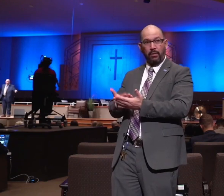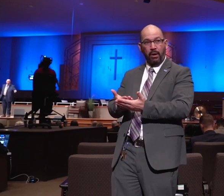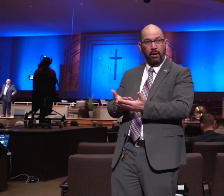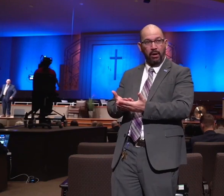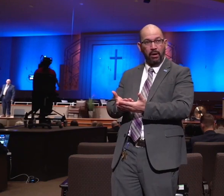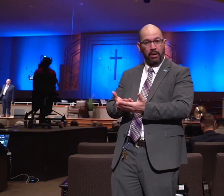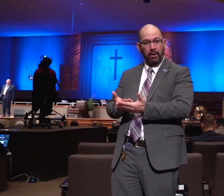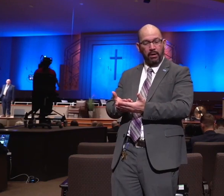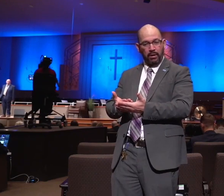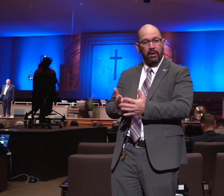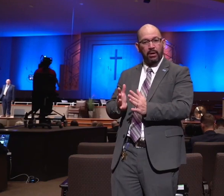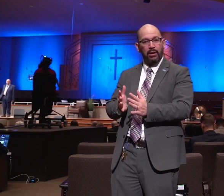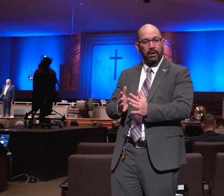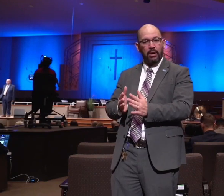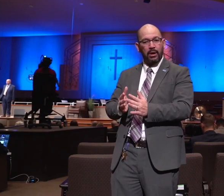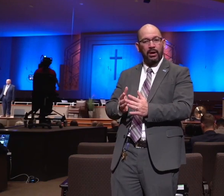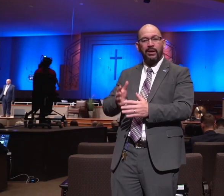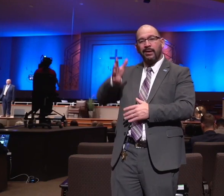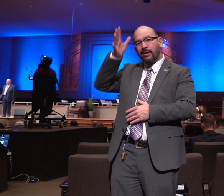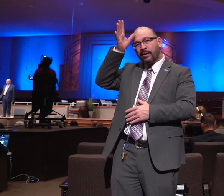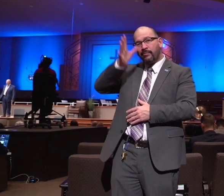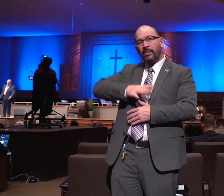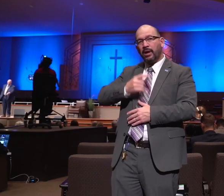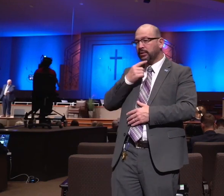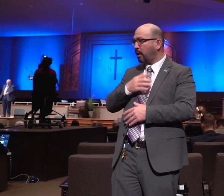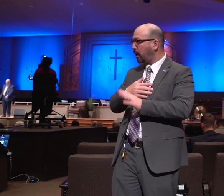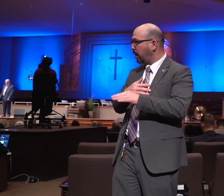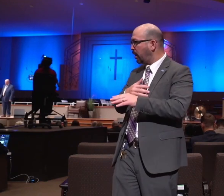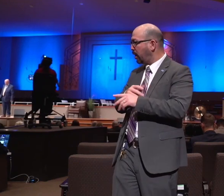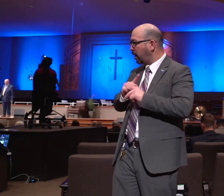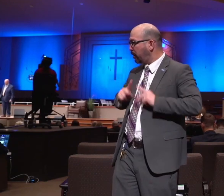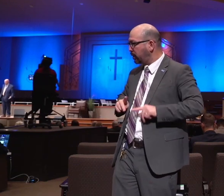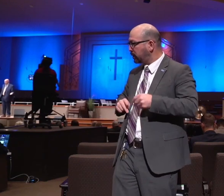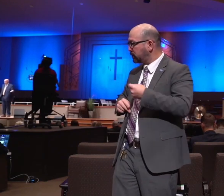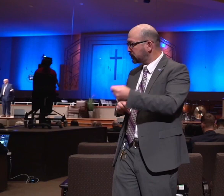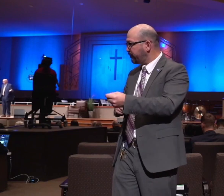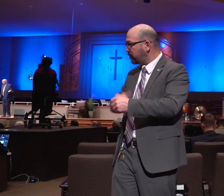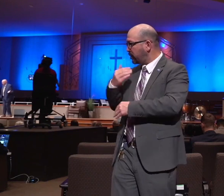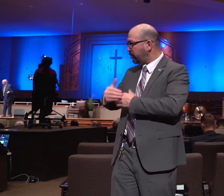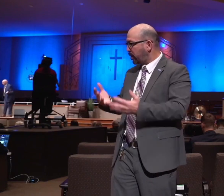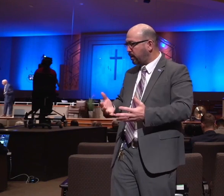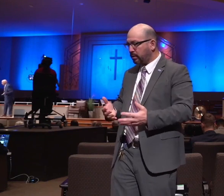Ahimelech helped David he gave him some bread